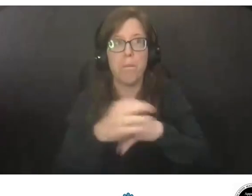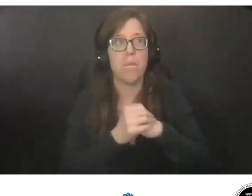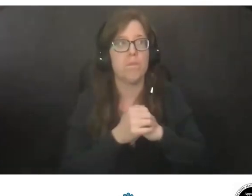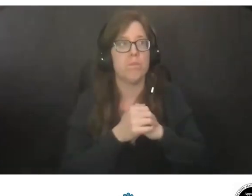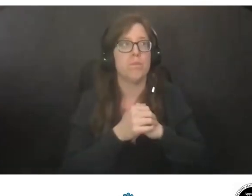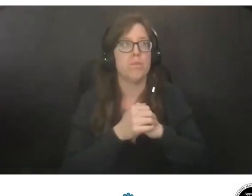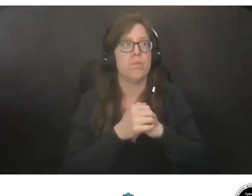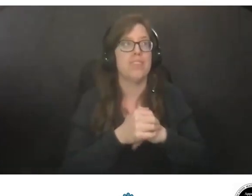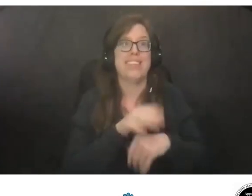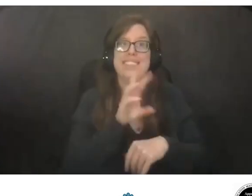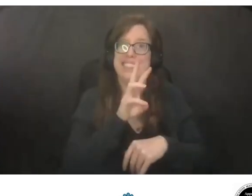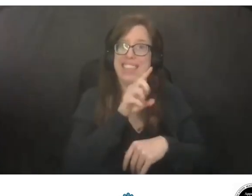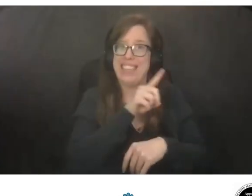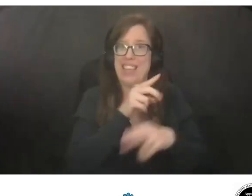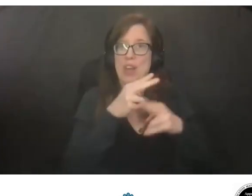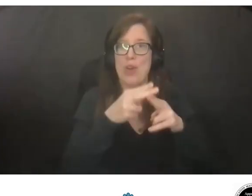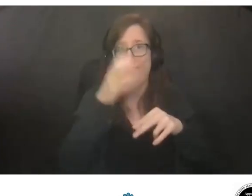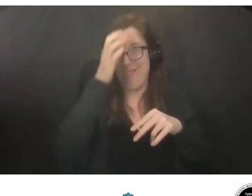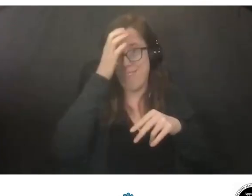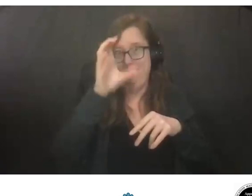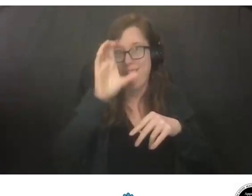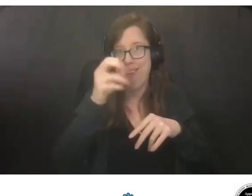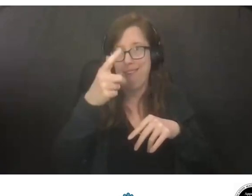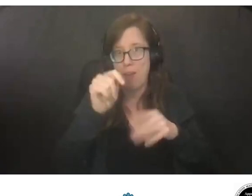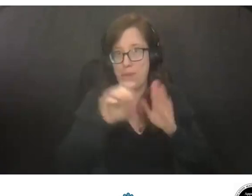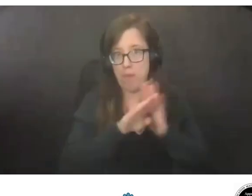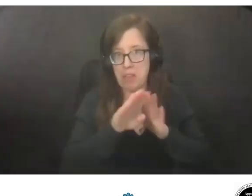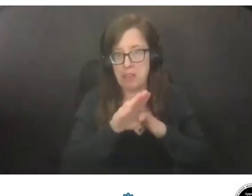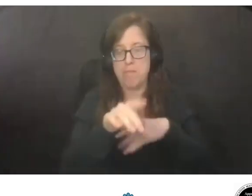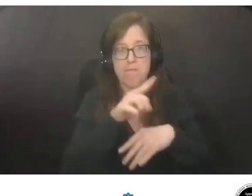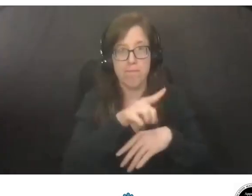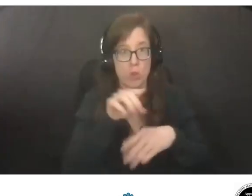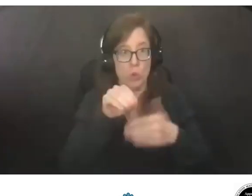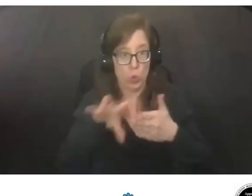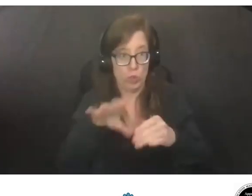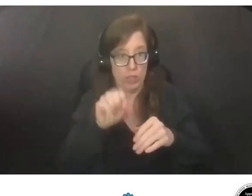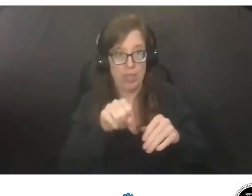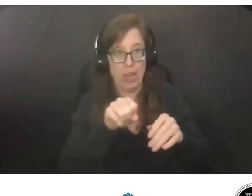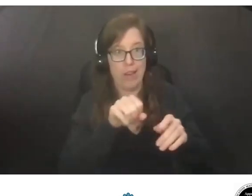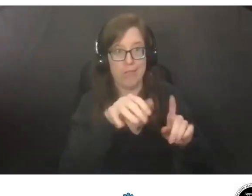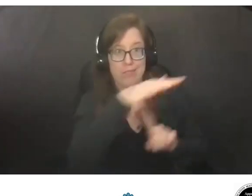Six is Concept Development. Is the student able to access environmental information that